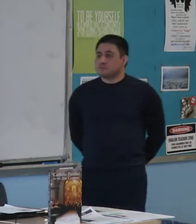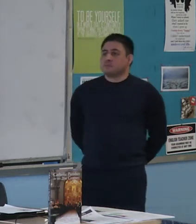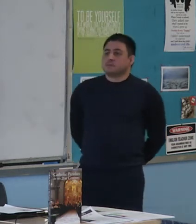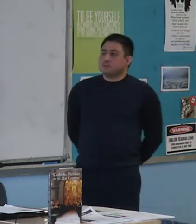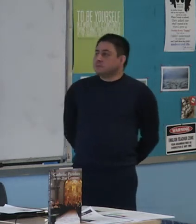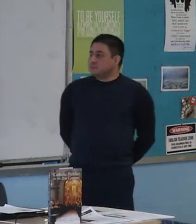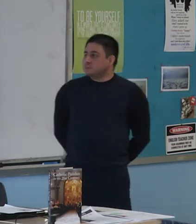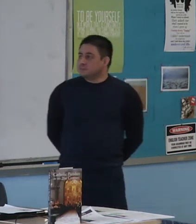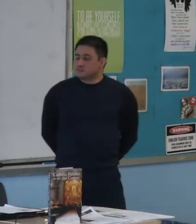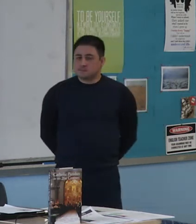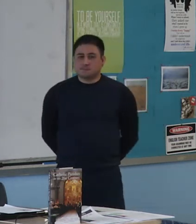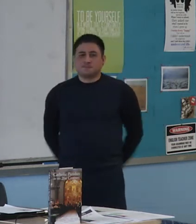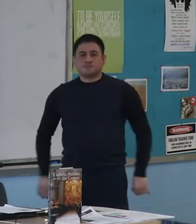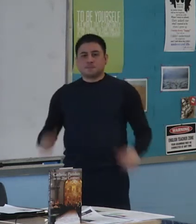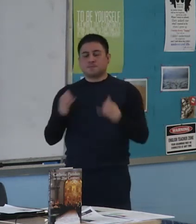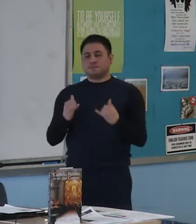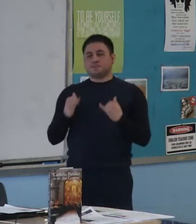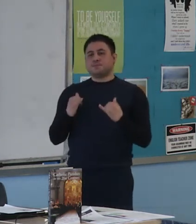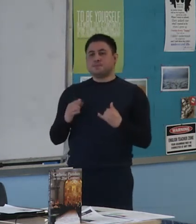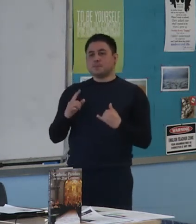parishes part, we asked also of this question about evangelization or